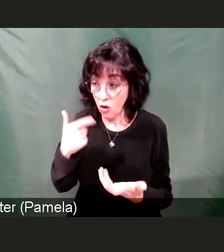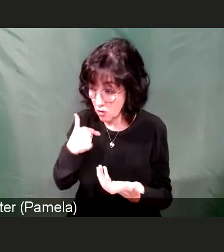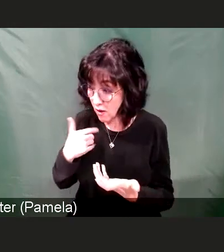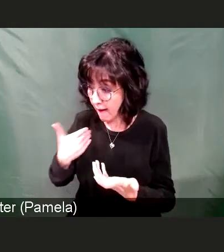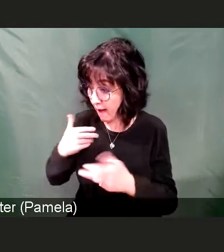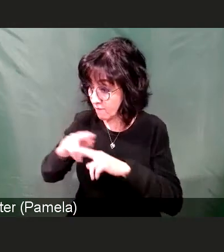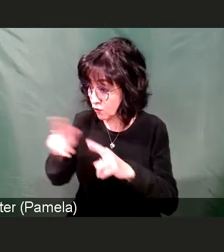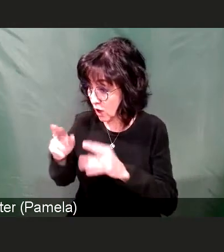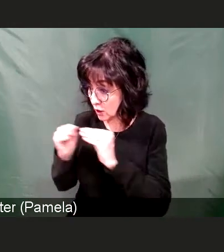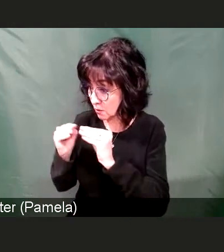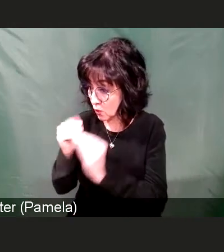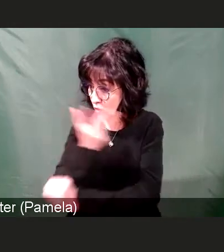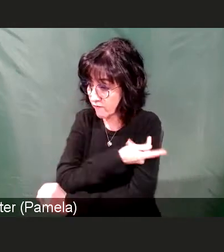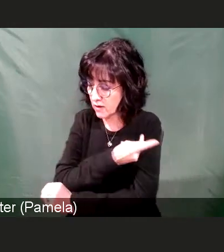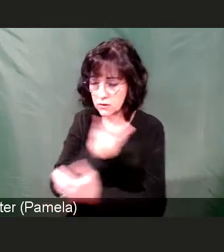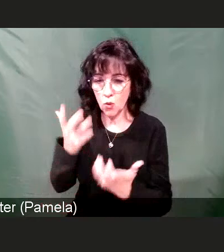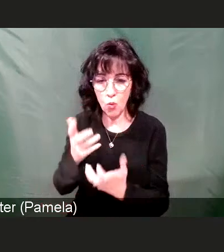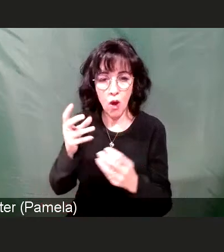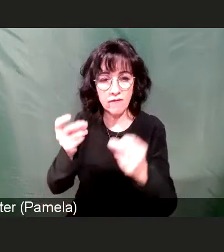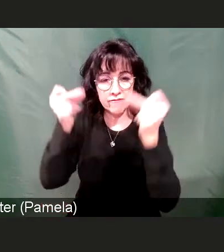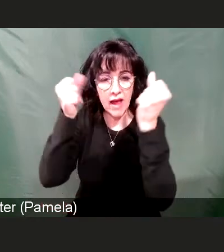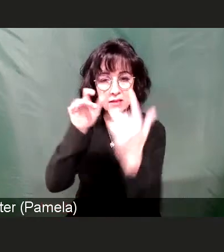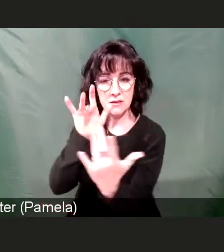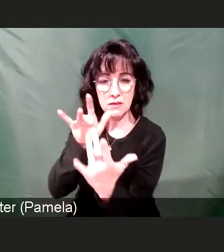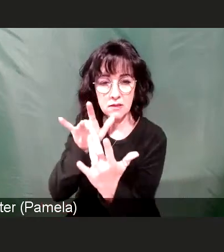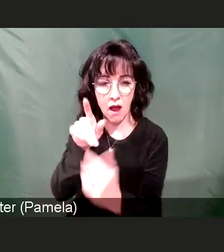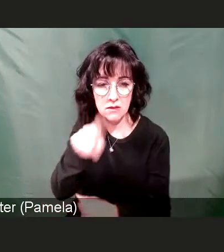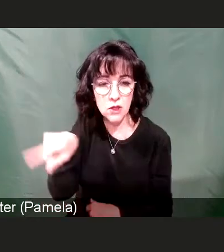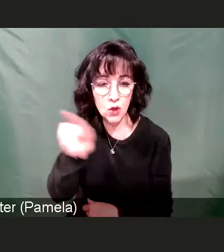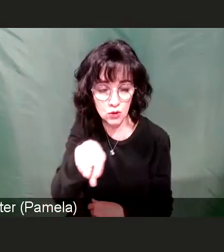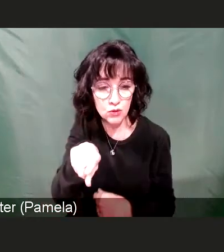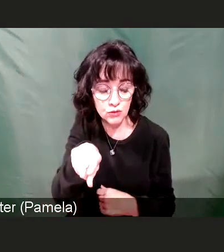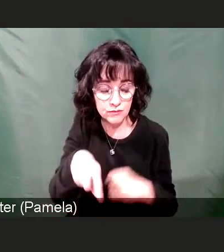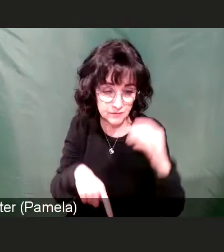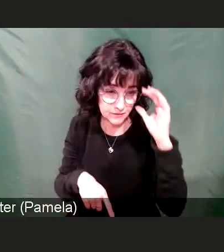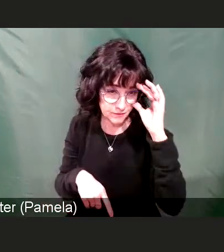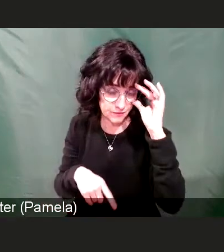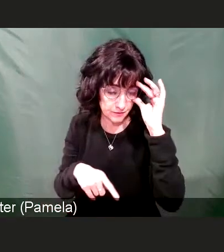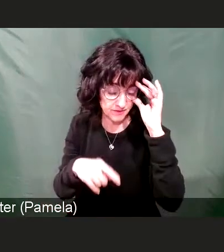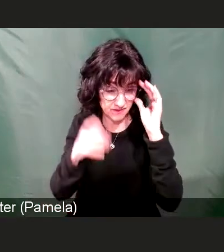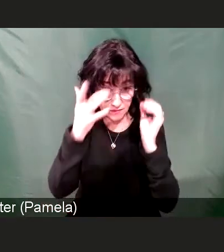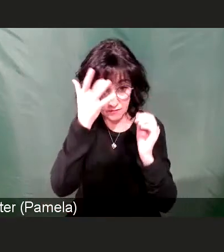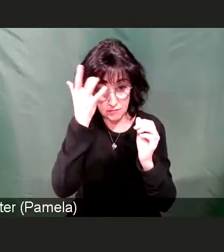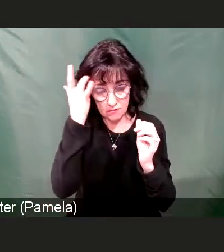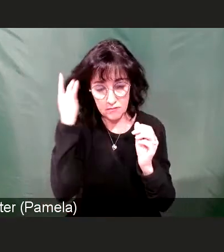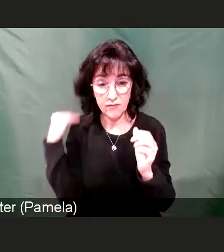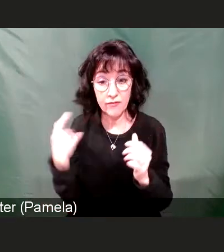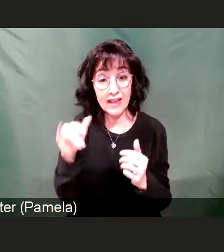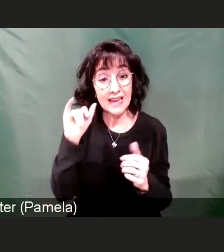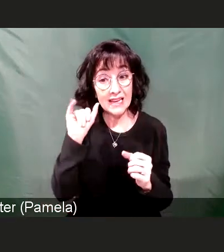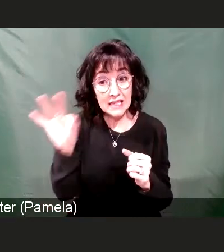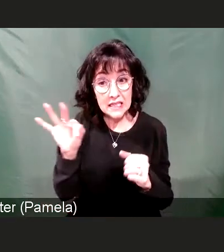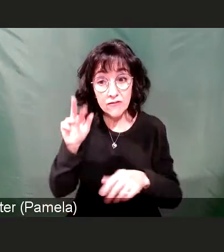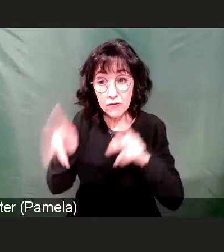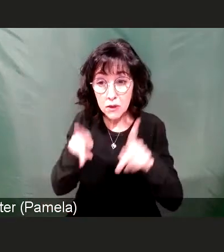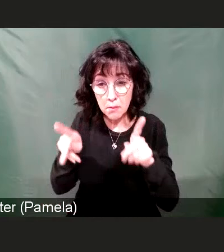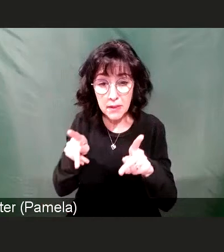If anyone feels that they have difficulty navigating the website, we know how important it is